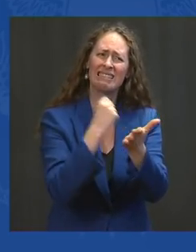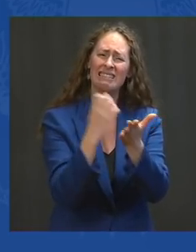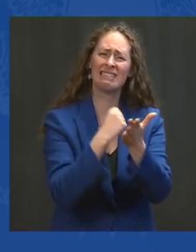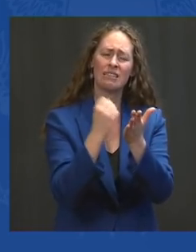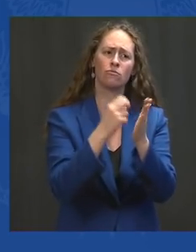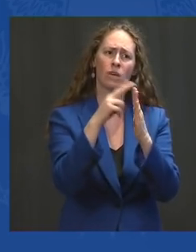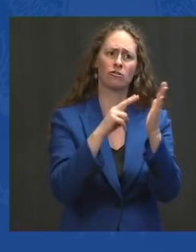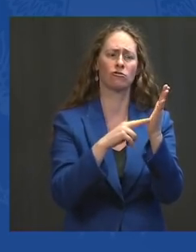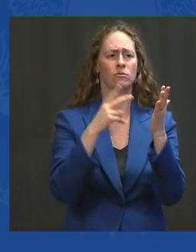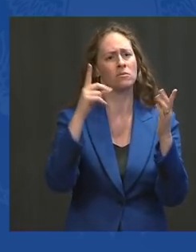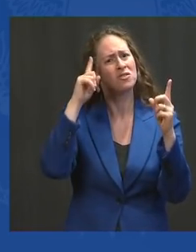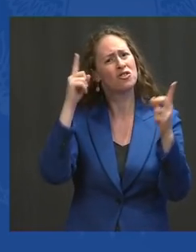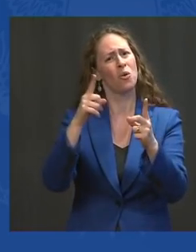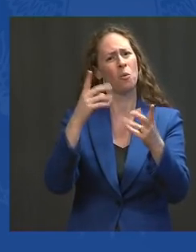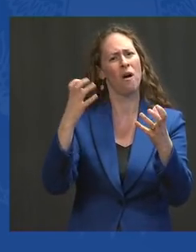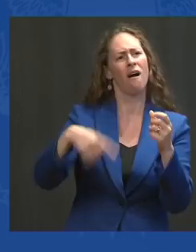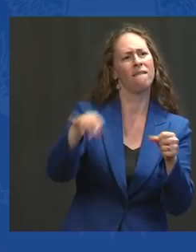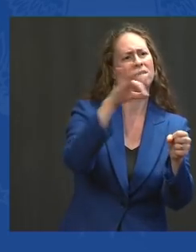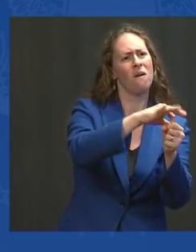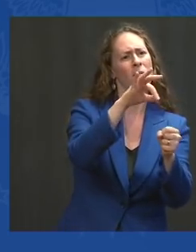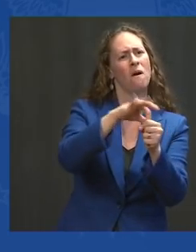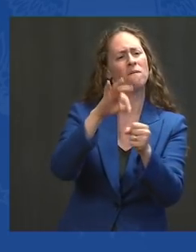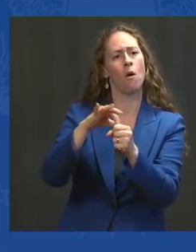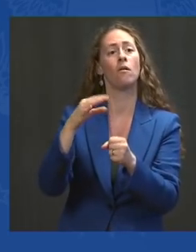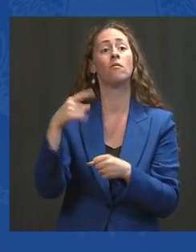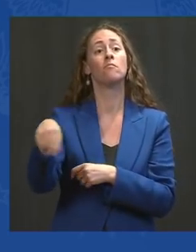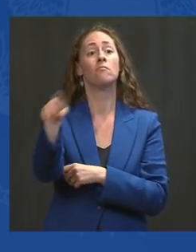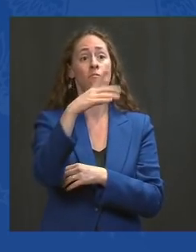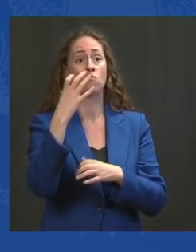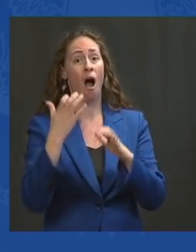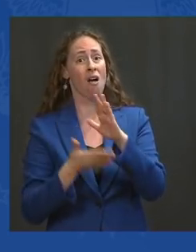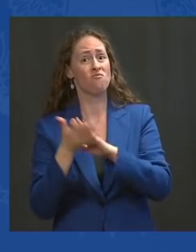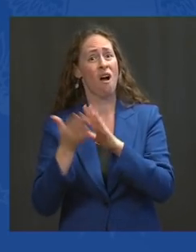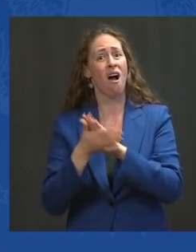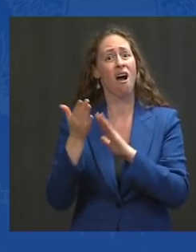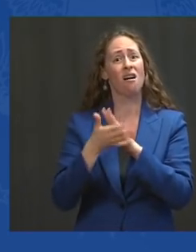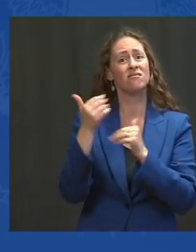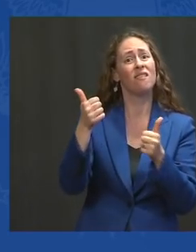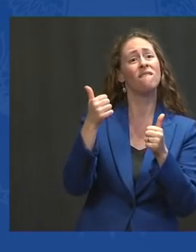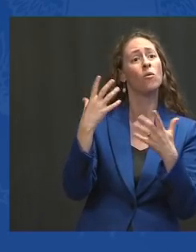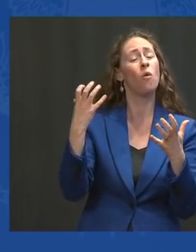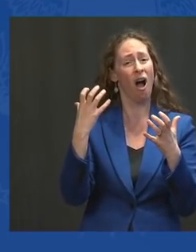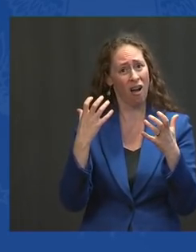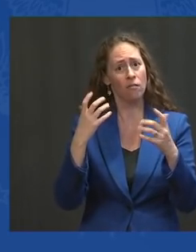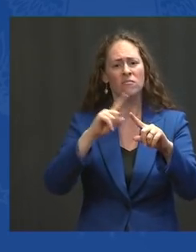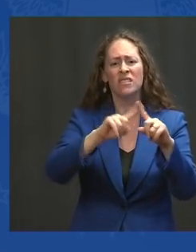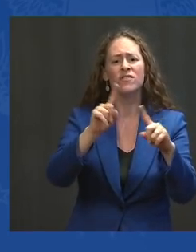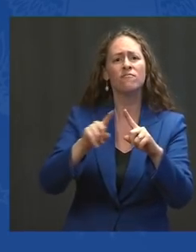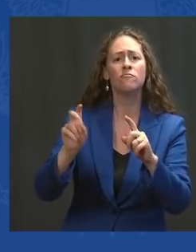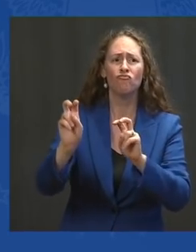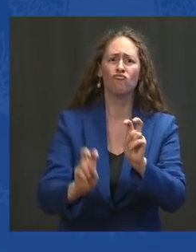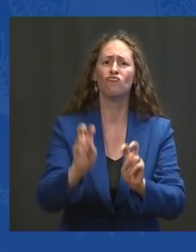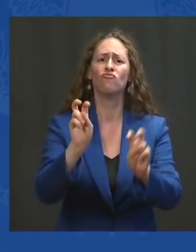We'll encourage people to run for office themselves at every level. We will be asking my Republican friends --